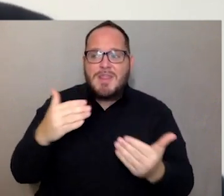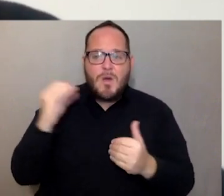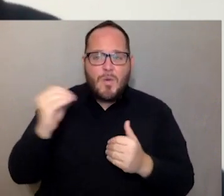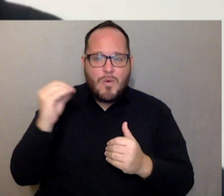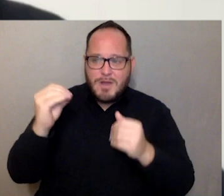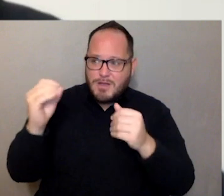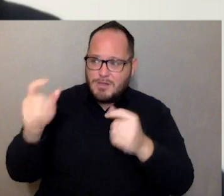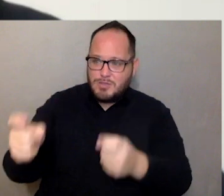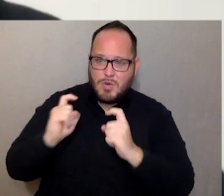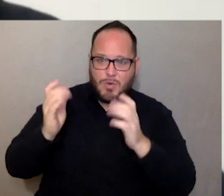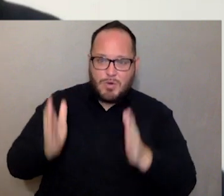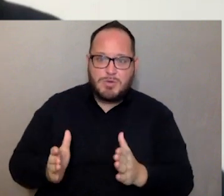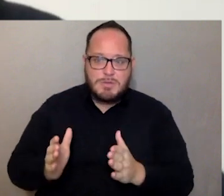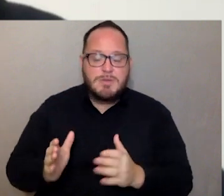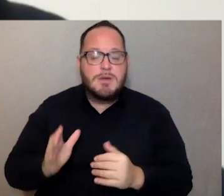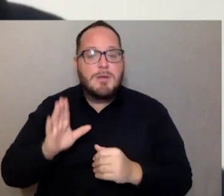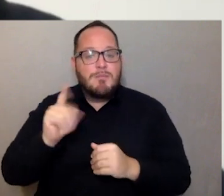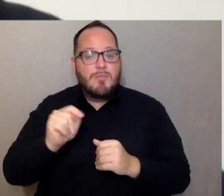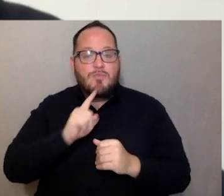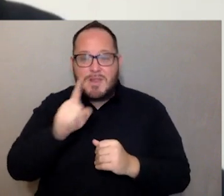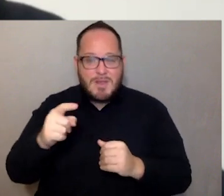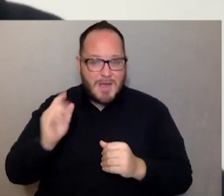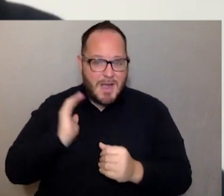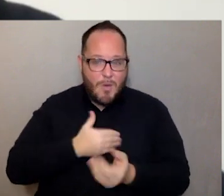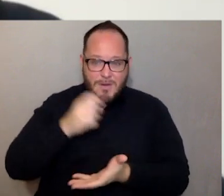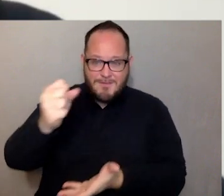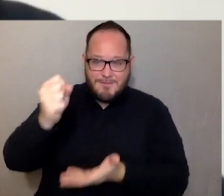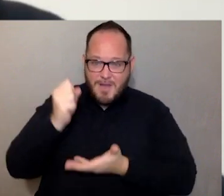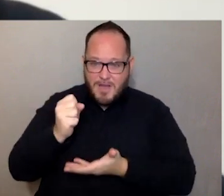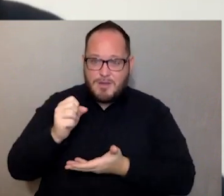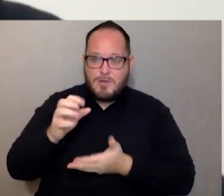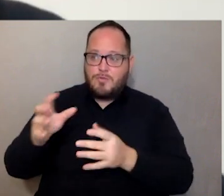STATE. THE PROGRAM IS MADE POSSIBLE THANKS TO FORWARD-THINKING SUPPORT AND TRUST FROM PRIVATE